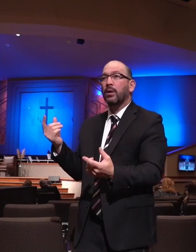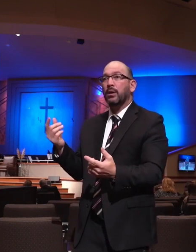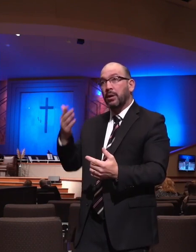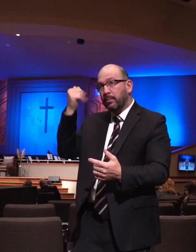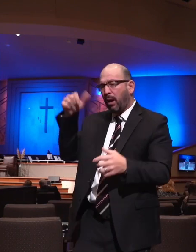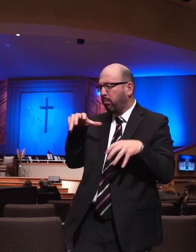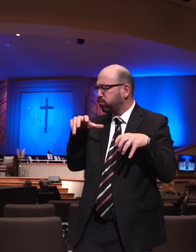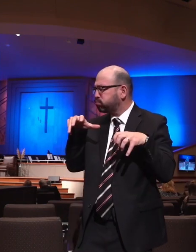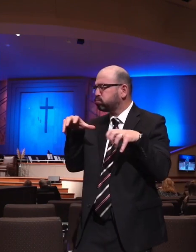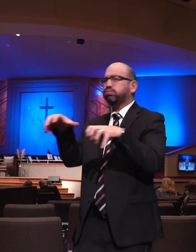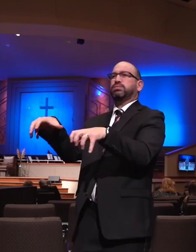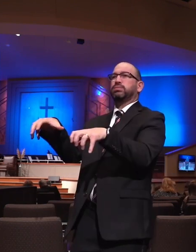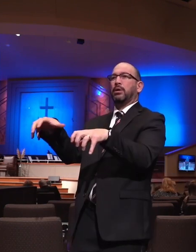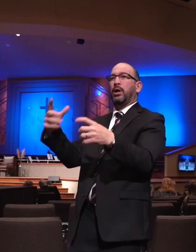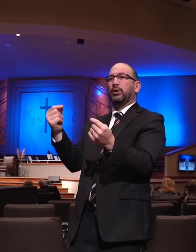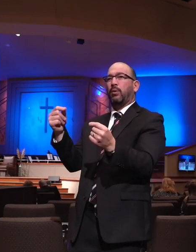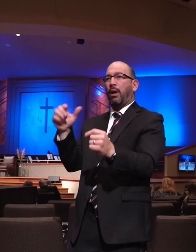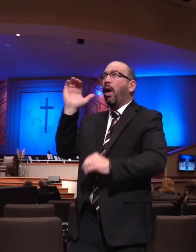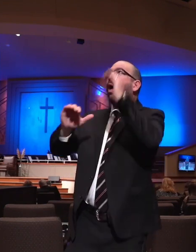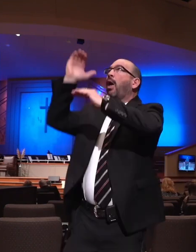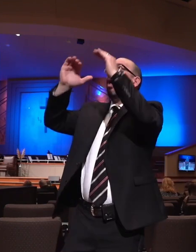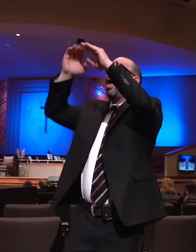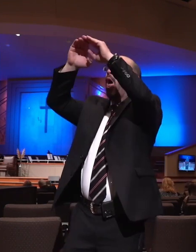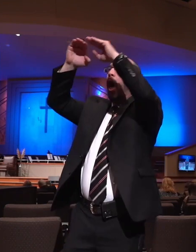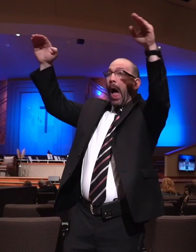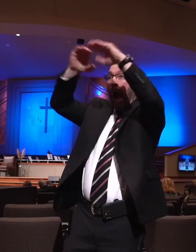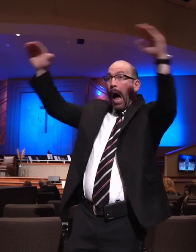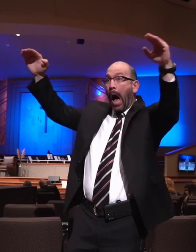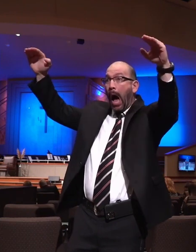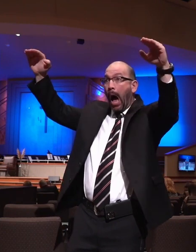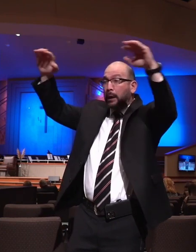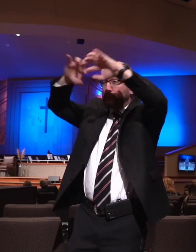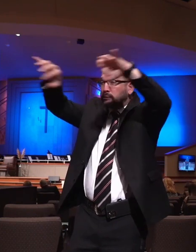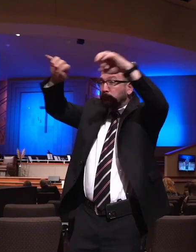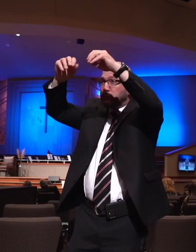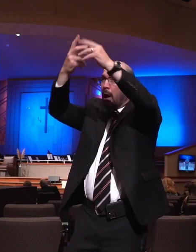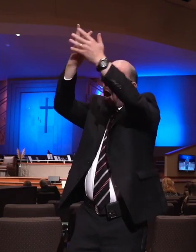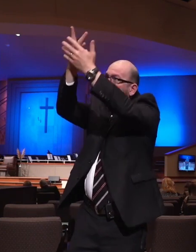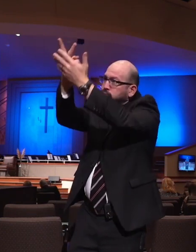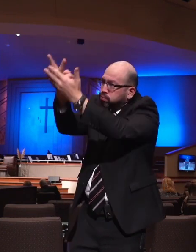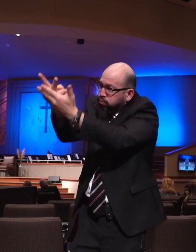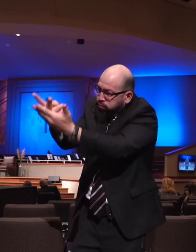multitude they went upon the housetop and let him down through the tiling with